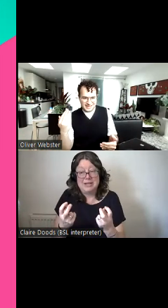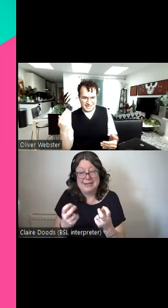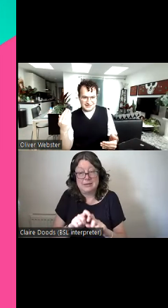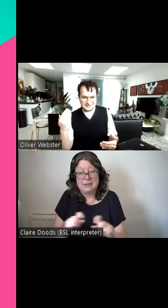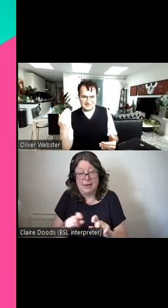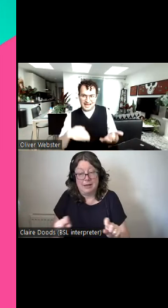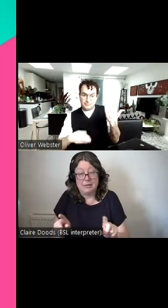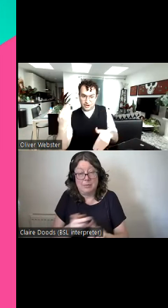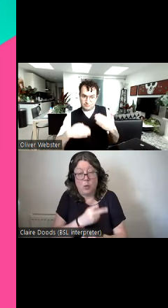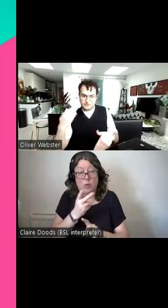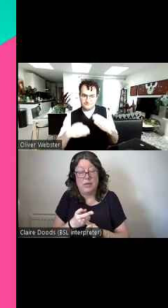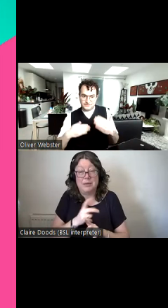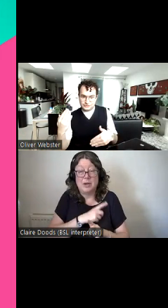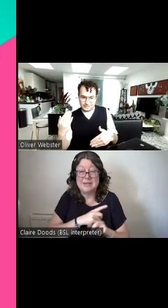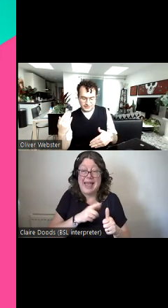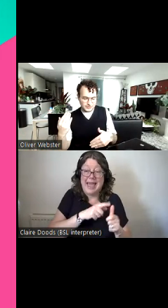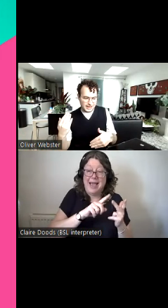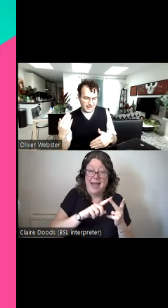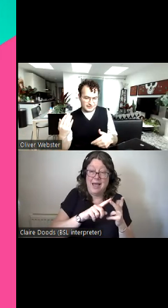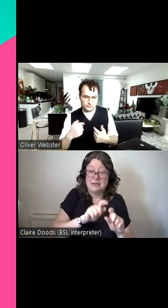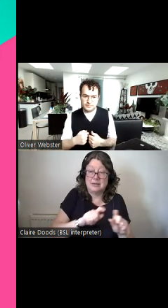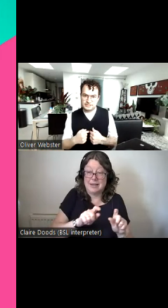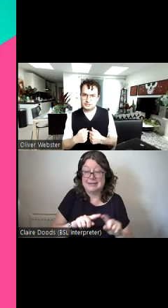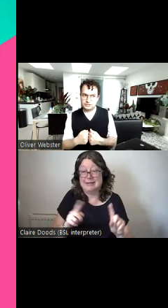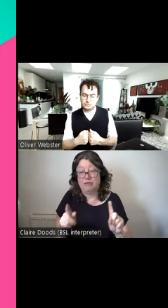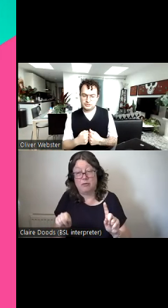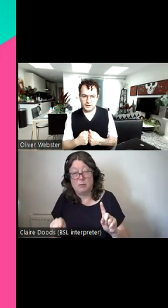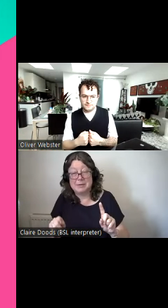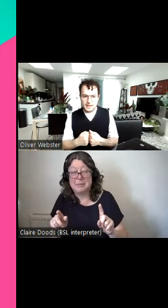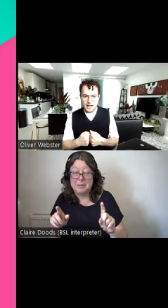then that becomes confusing. For me as a user,